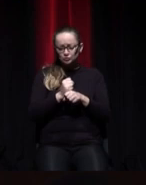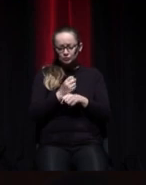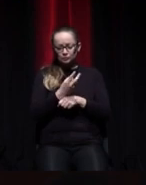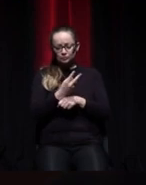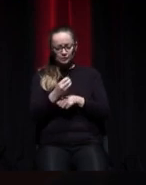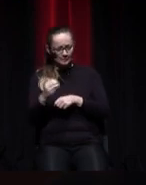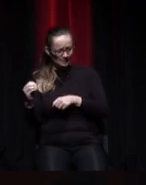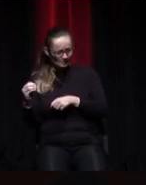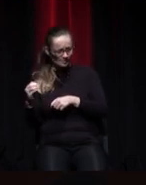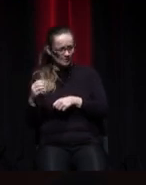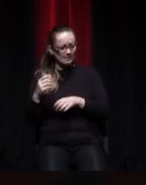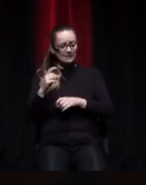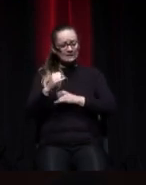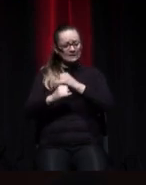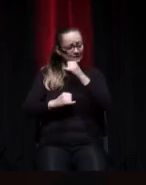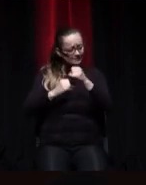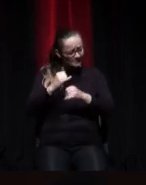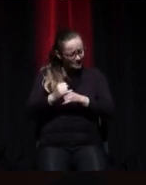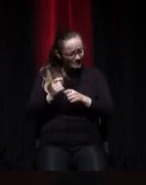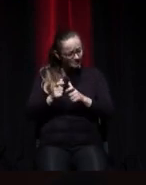when the Internet started growing in Brazil,